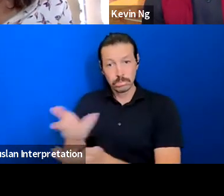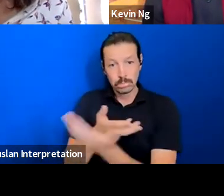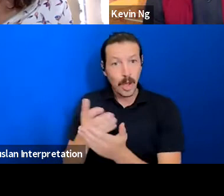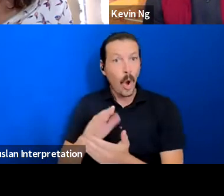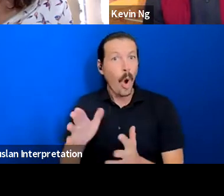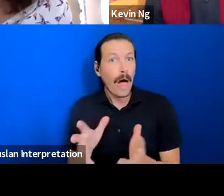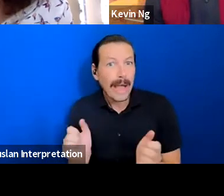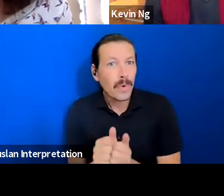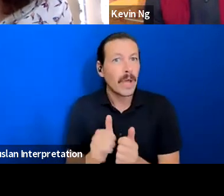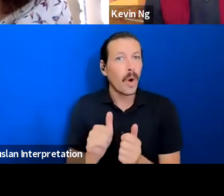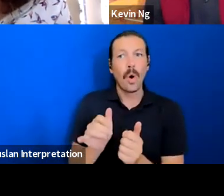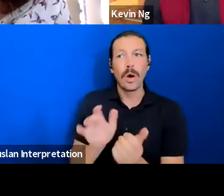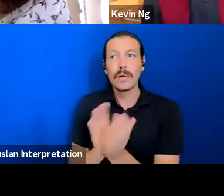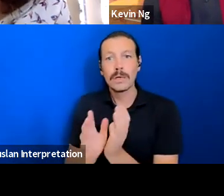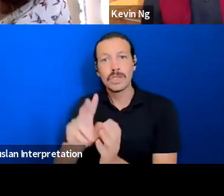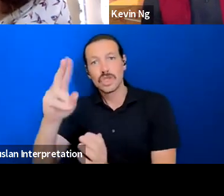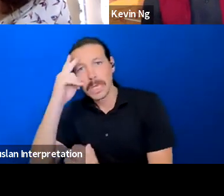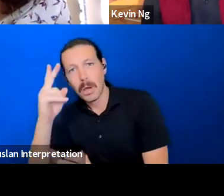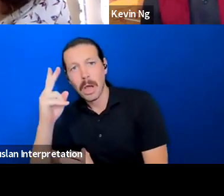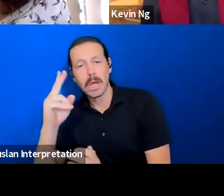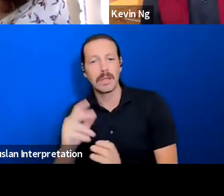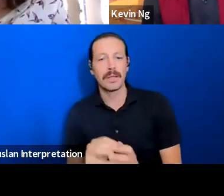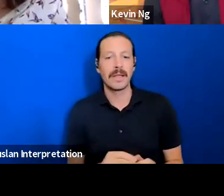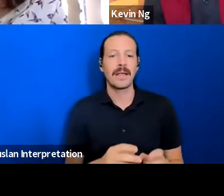I don't think everyone agrees necessarily. Although I think it's like,